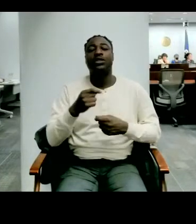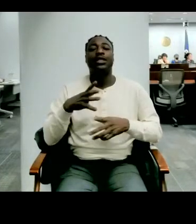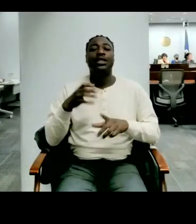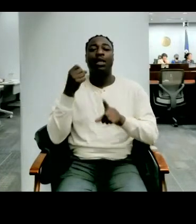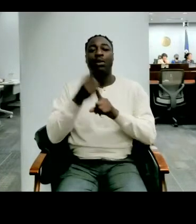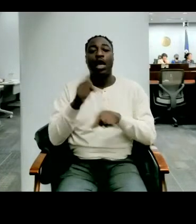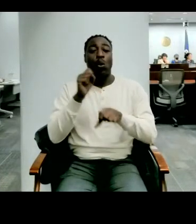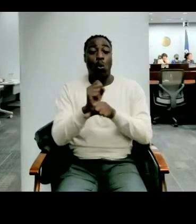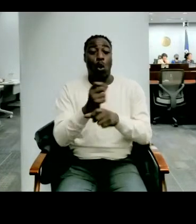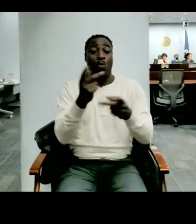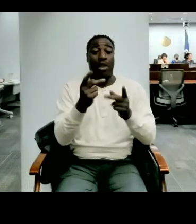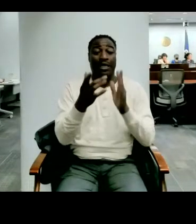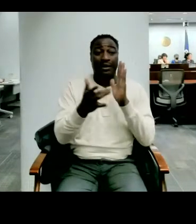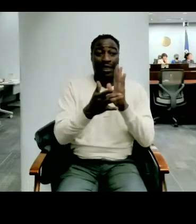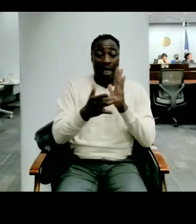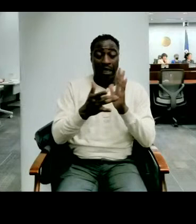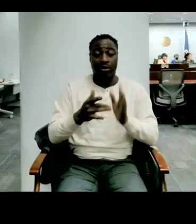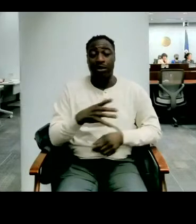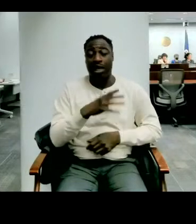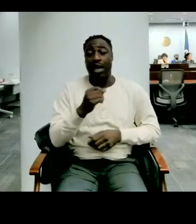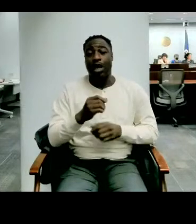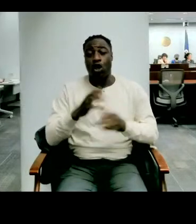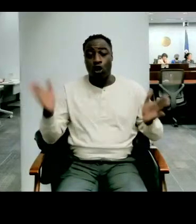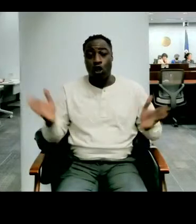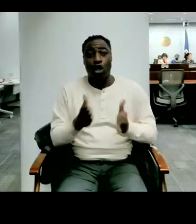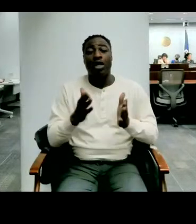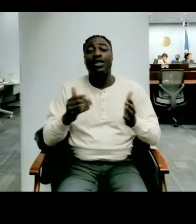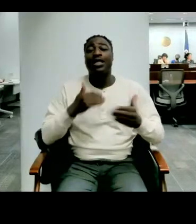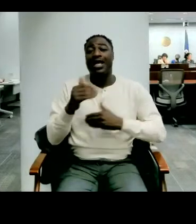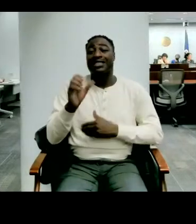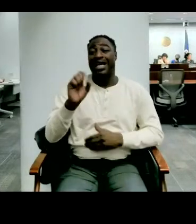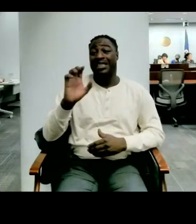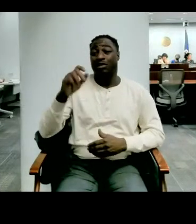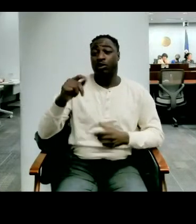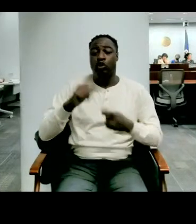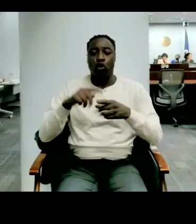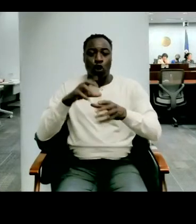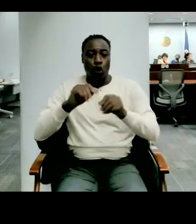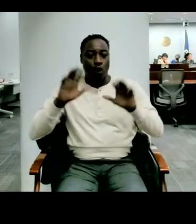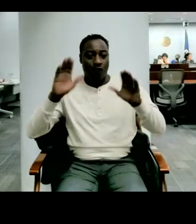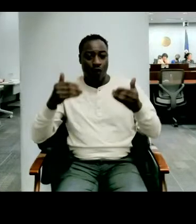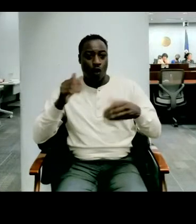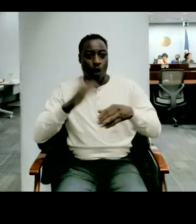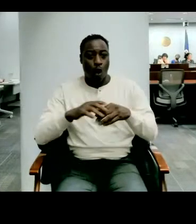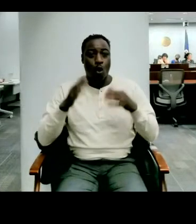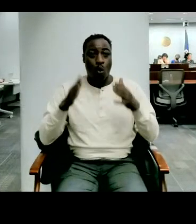of workplace technologies and urge the next SEP to include a focus on the ways in which relying